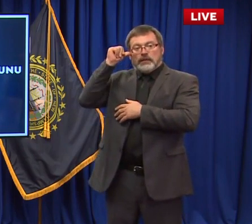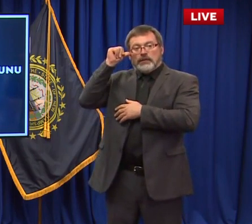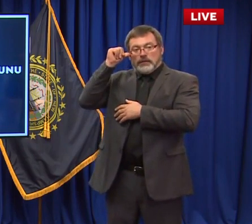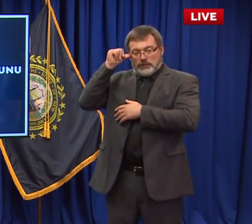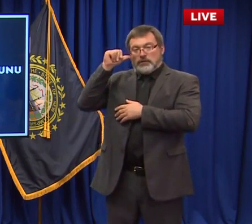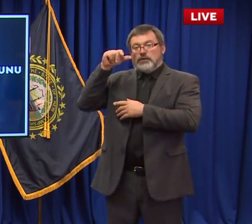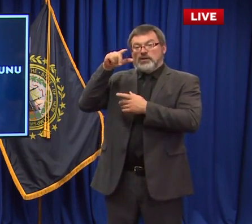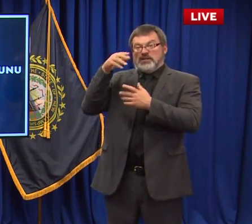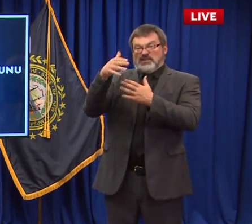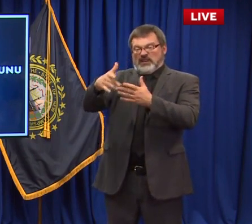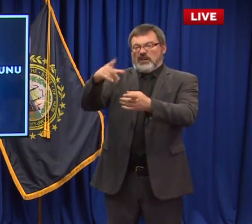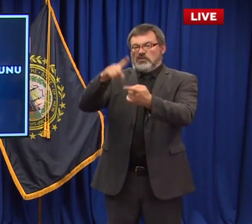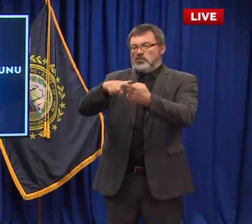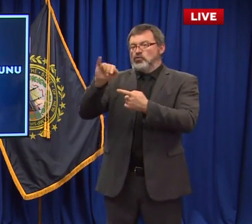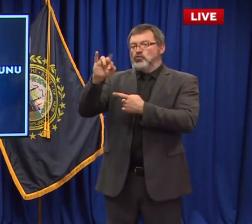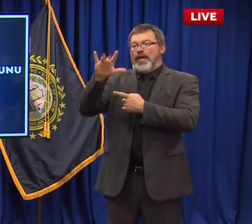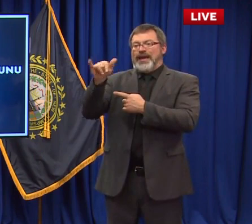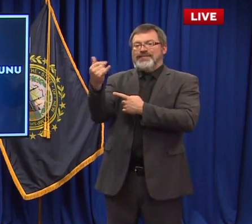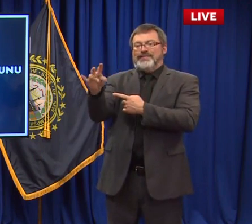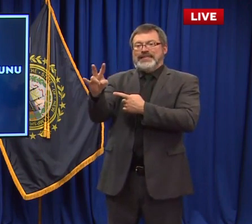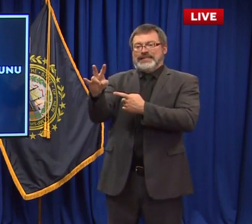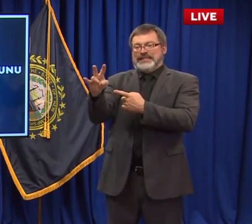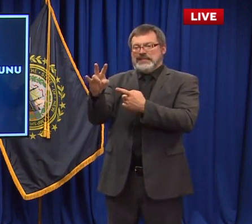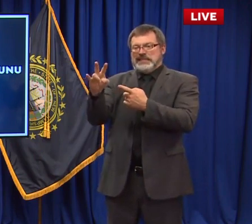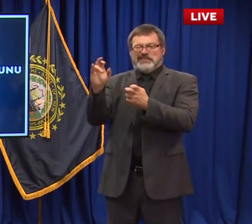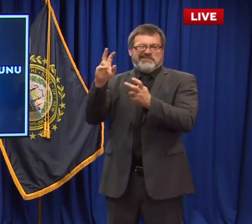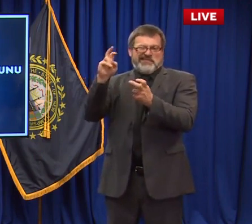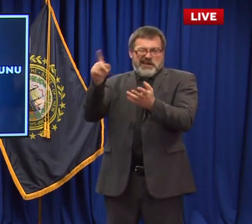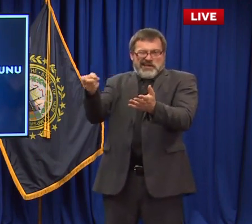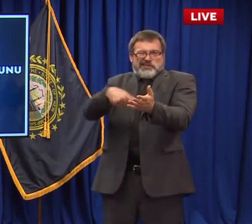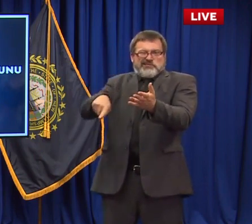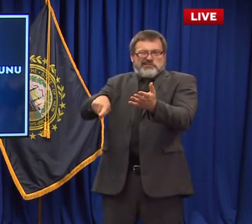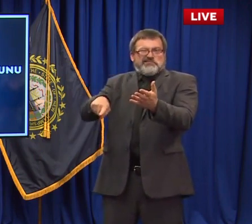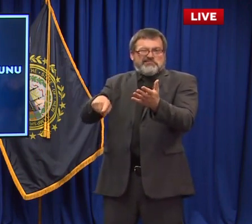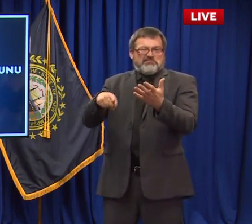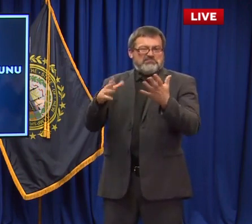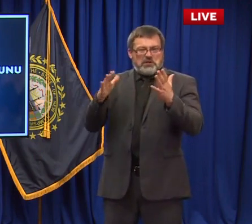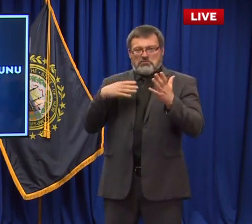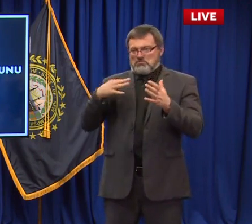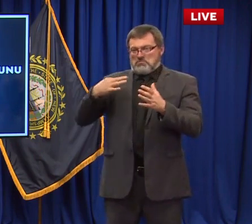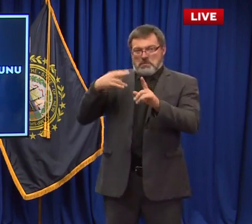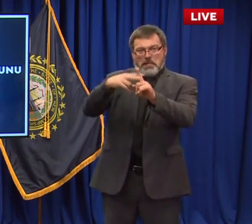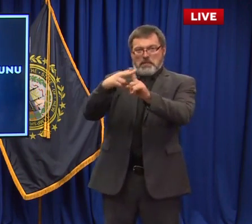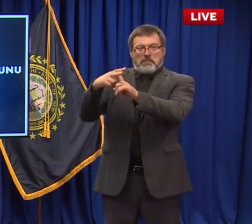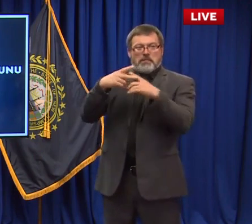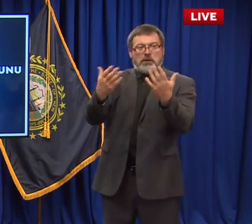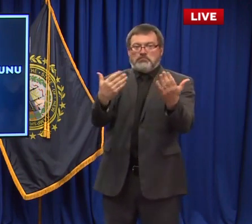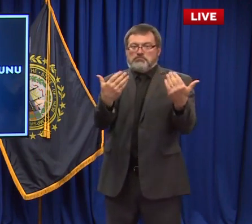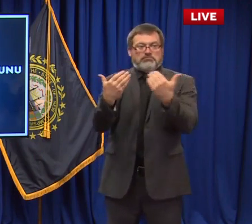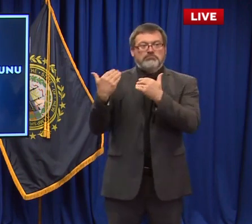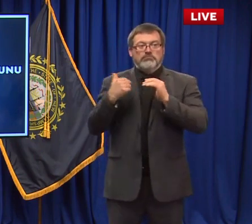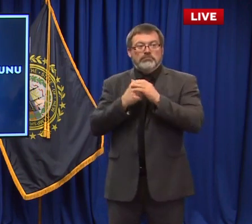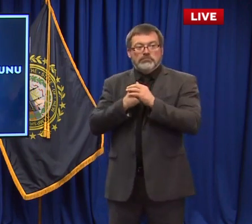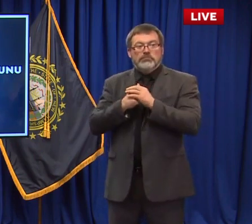IT WILL GO UNTIL JULY 17. WE JUST WANT TO MAKE THAT OPPORTUNITY AVAILABLE.